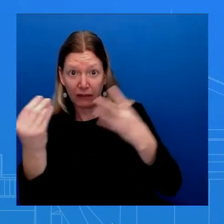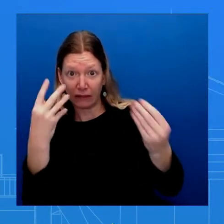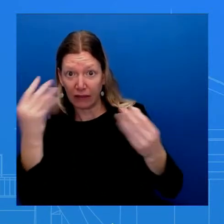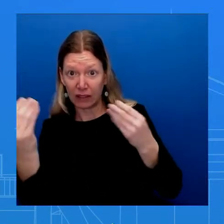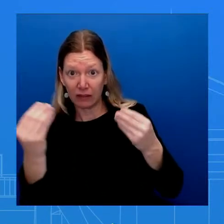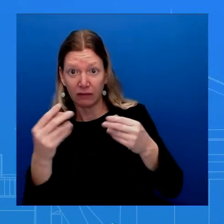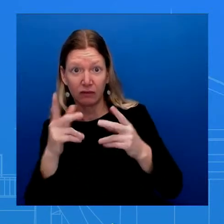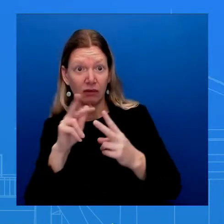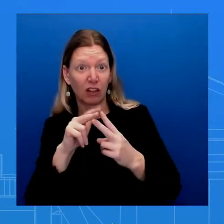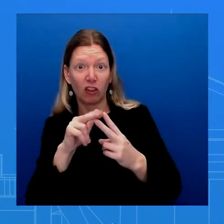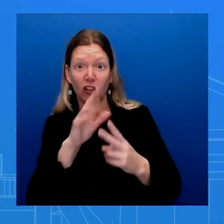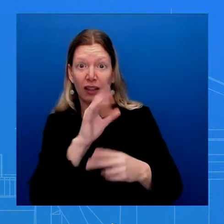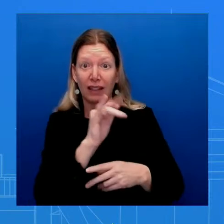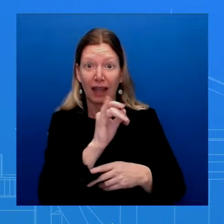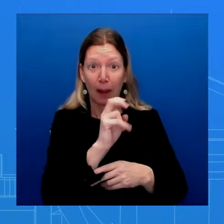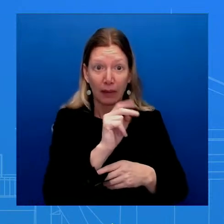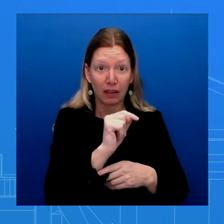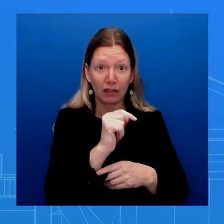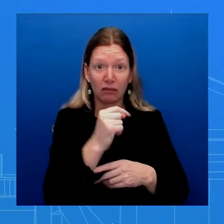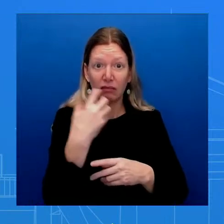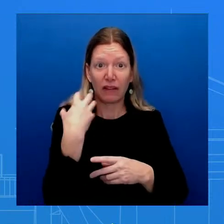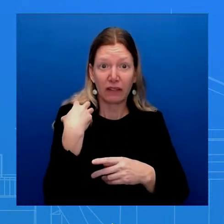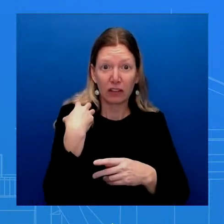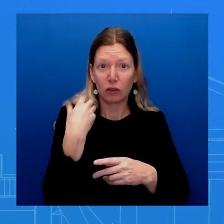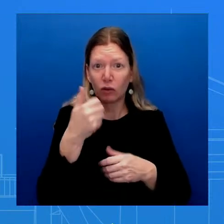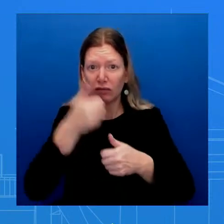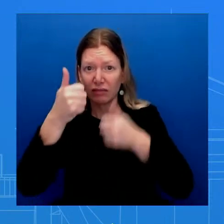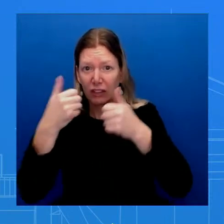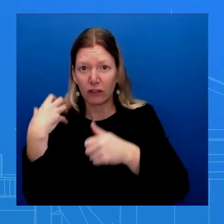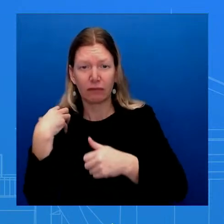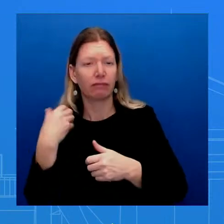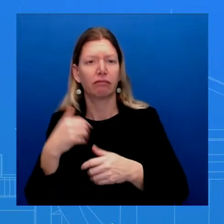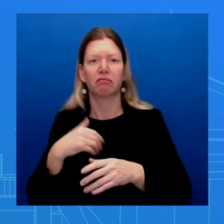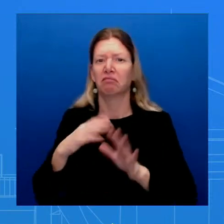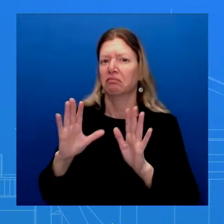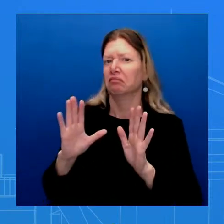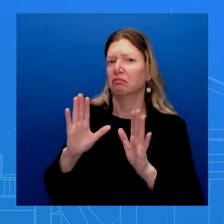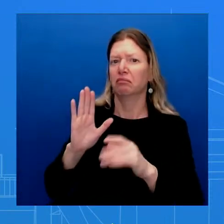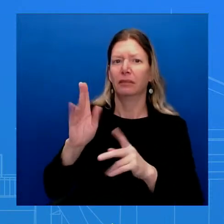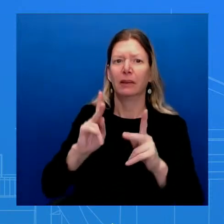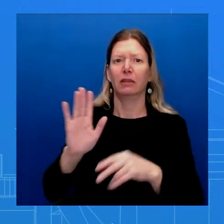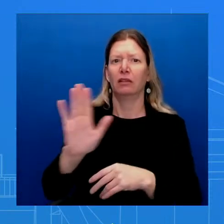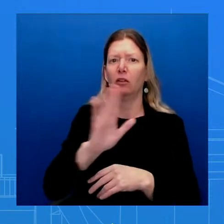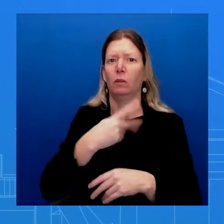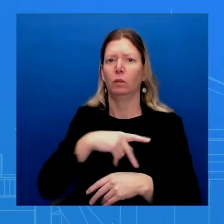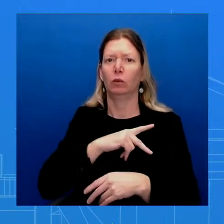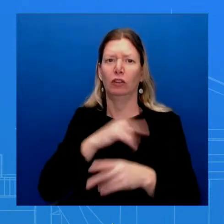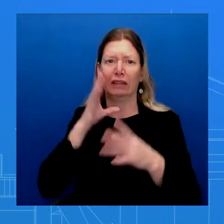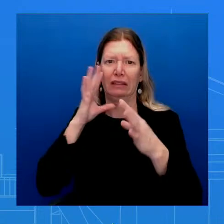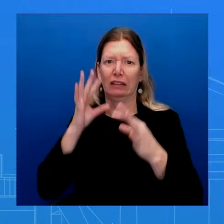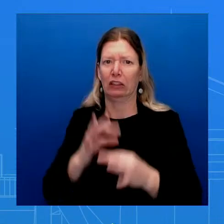personal decisions. I just don't -- we don't have anything to announce at this time. And, you know, we're going to continue to do the work